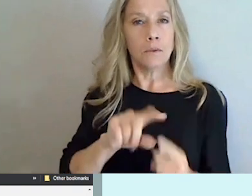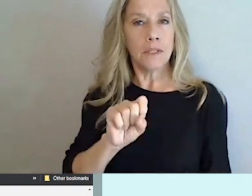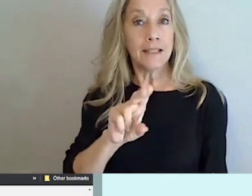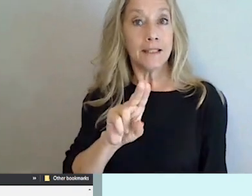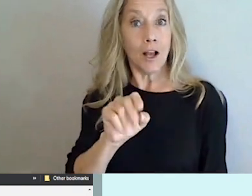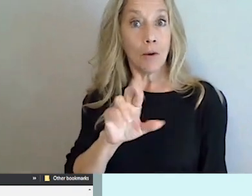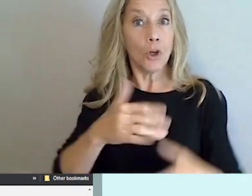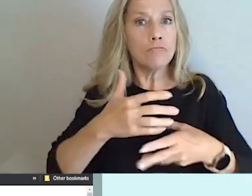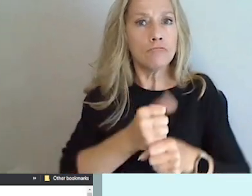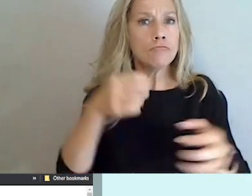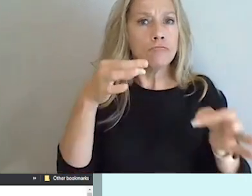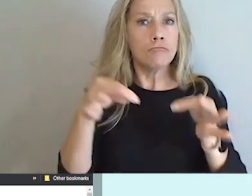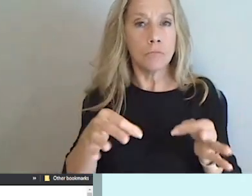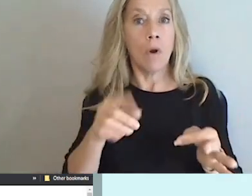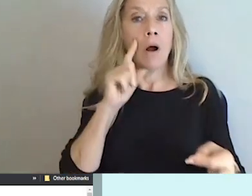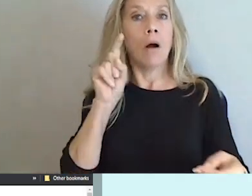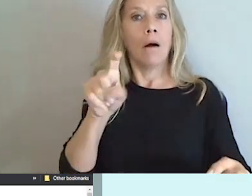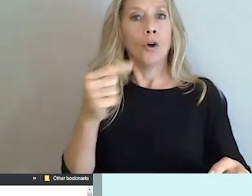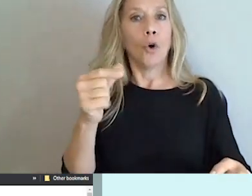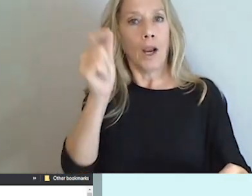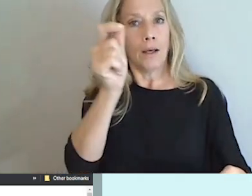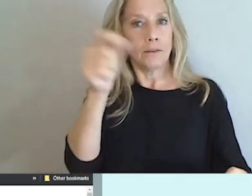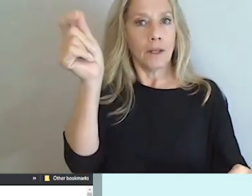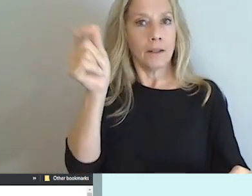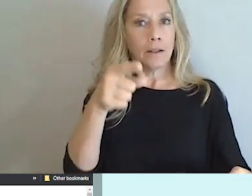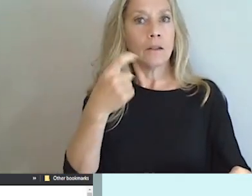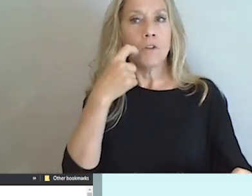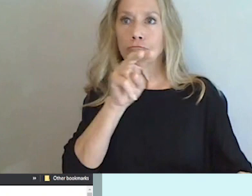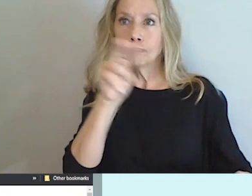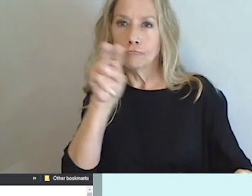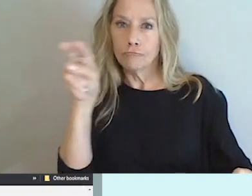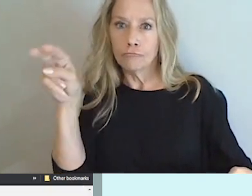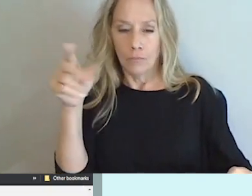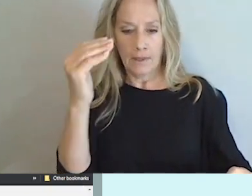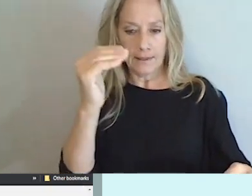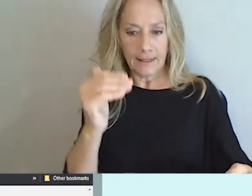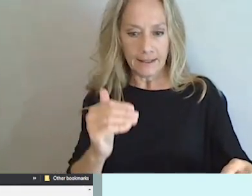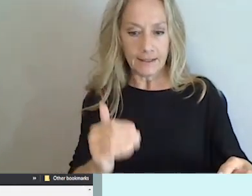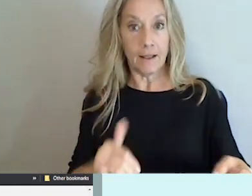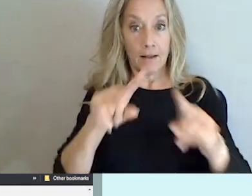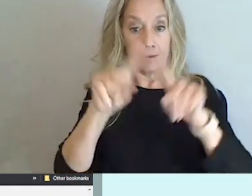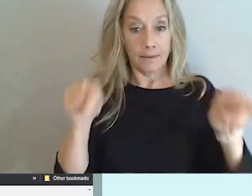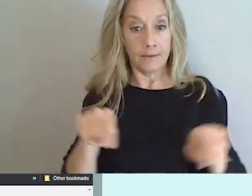and you will see a green check next to the information you reviewed. Each listing on the Summary Page must have a green